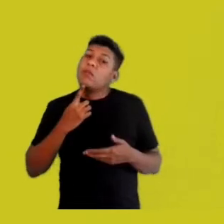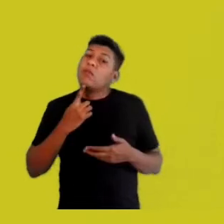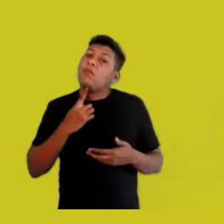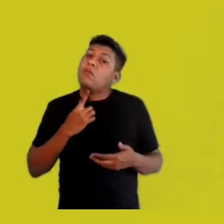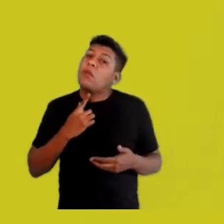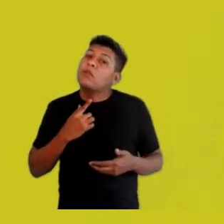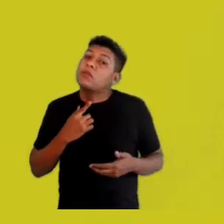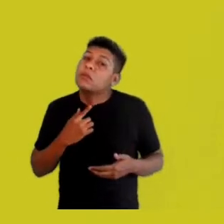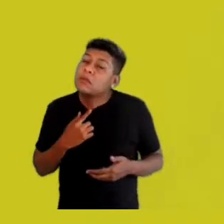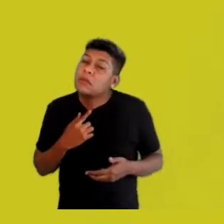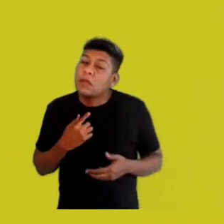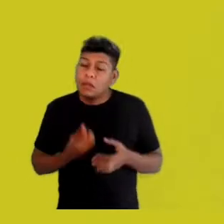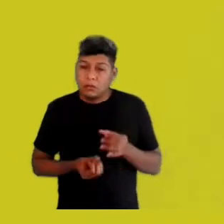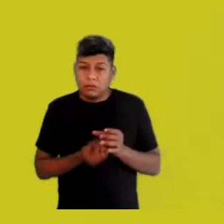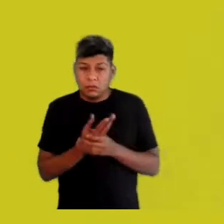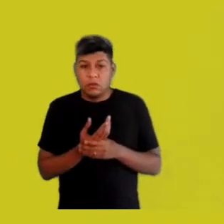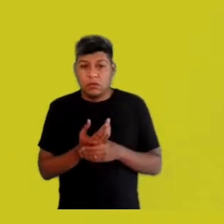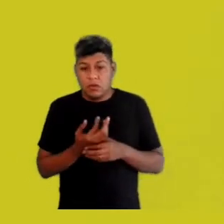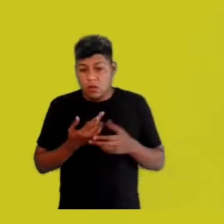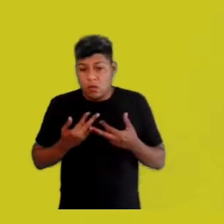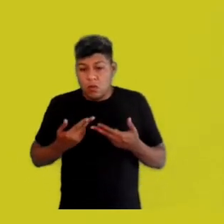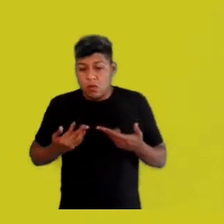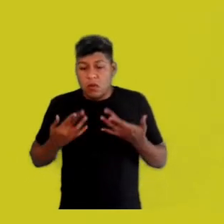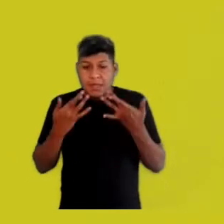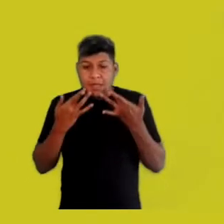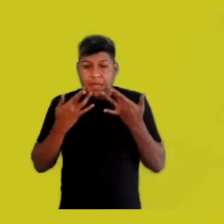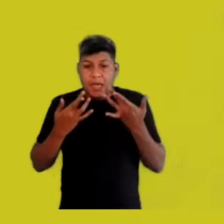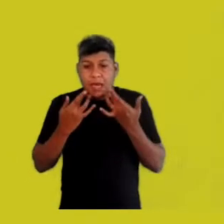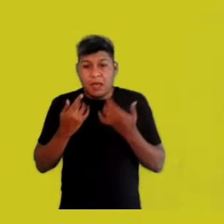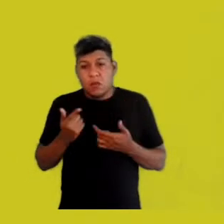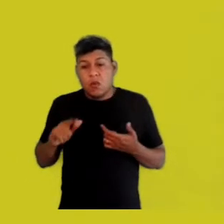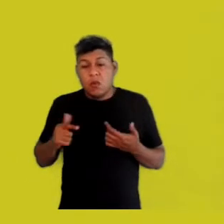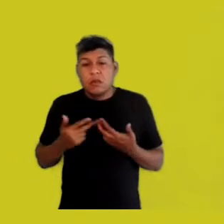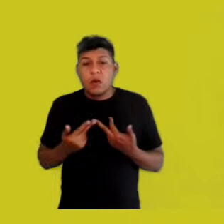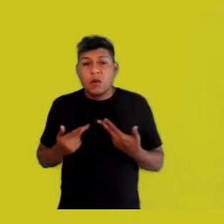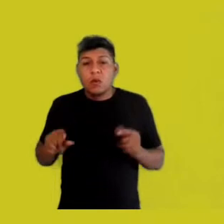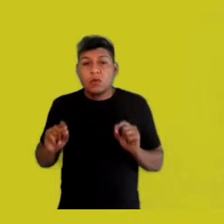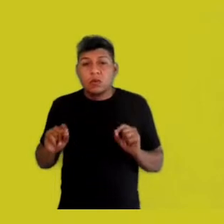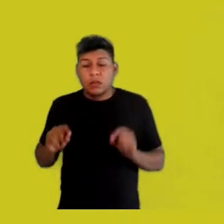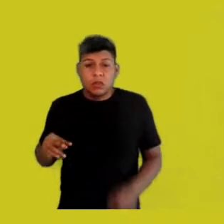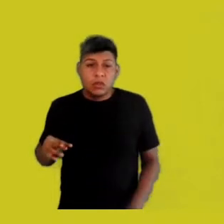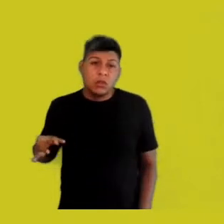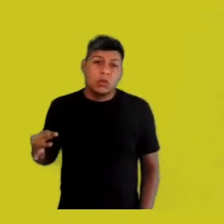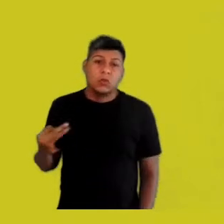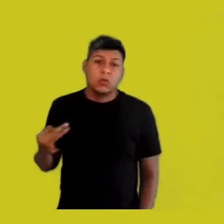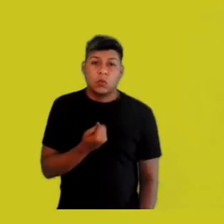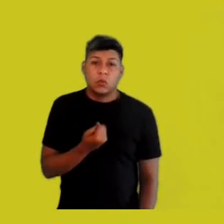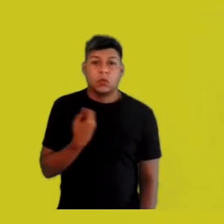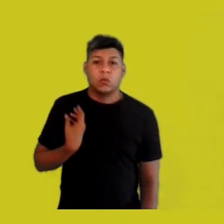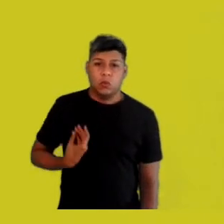and produce many dimensions in theater; another thing is the study, the rigor, the research,